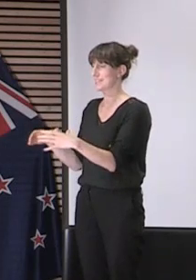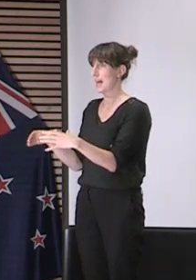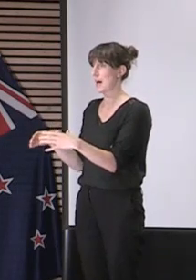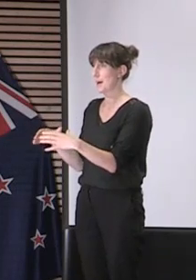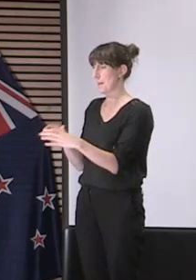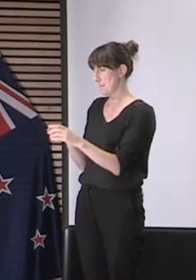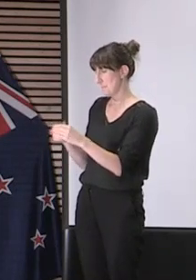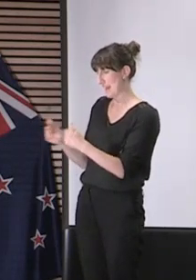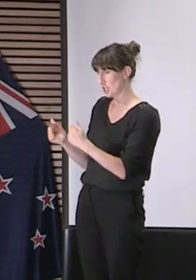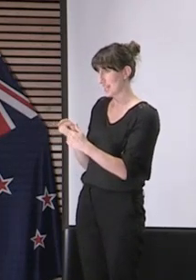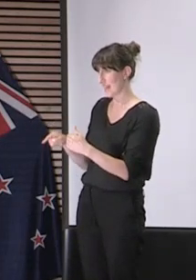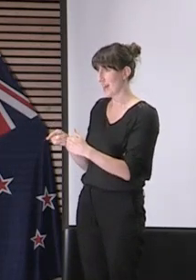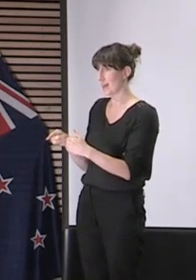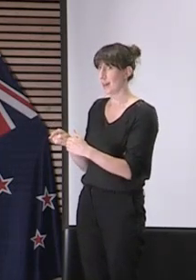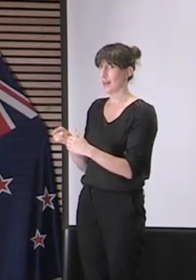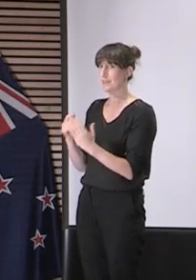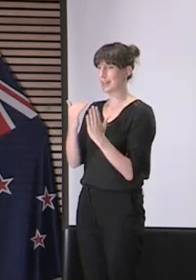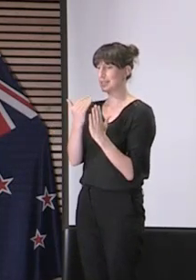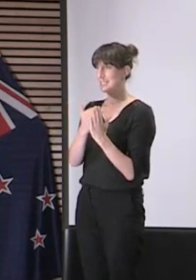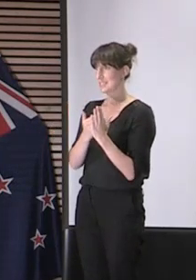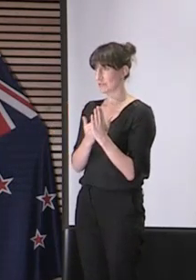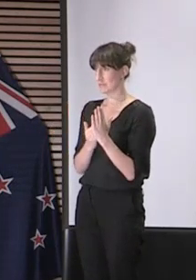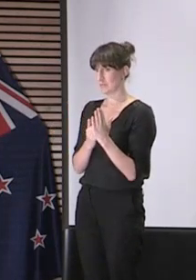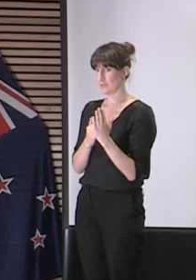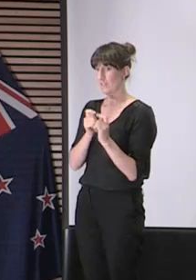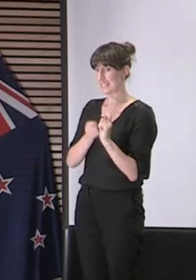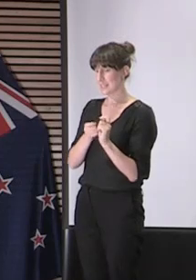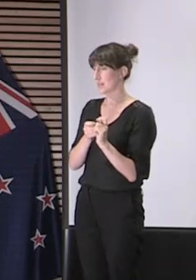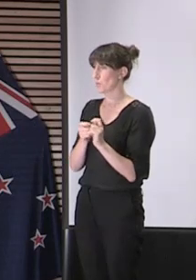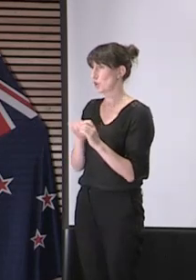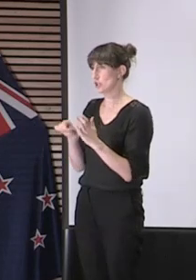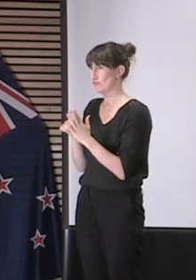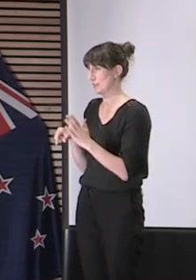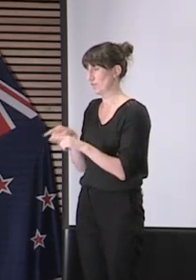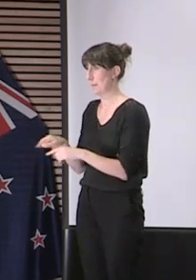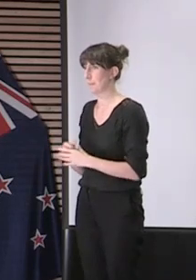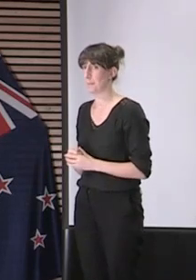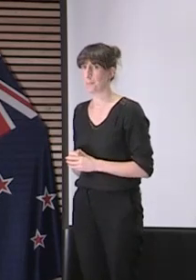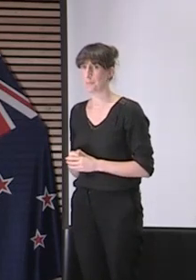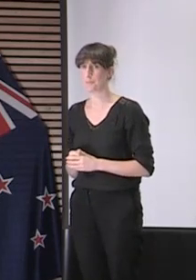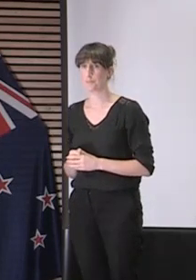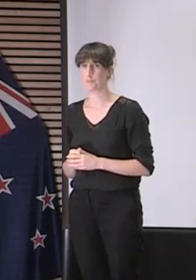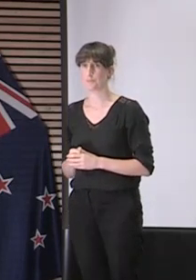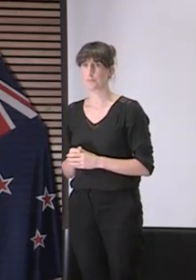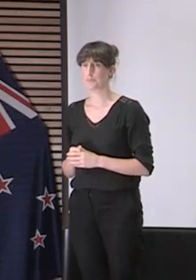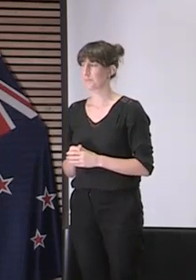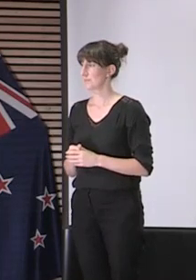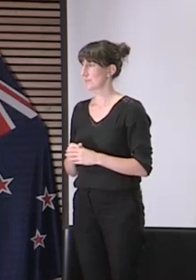PRIME MINISTER JACINDA When you are doing cluster management you don't necessarily apply the case